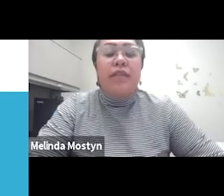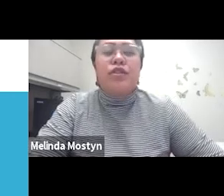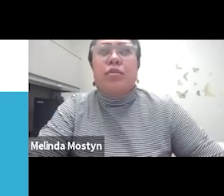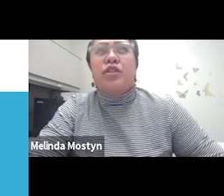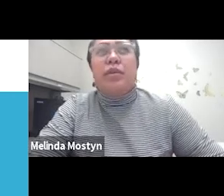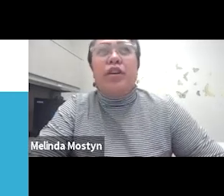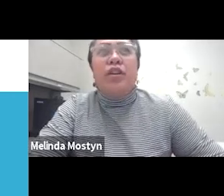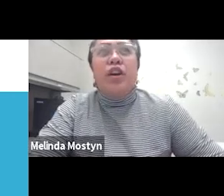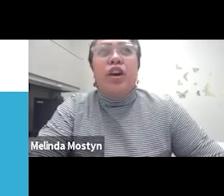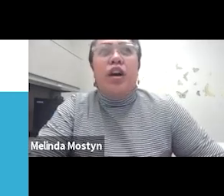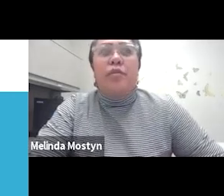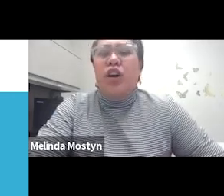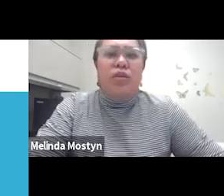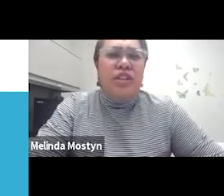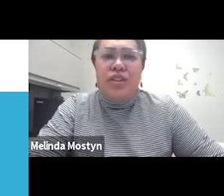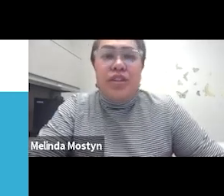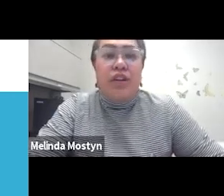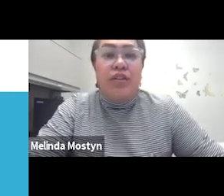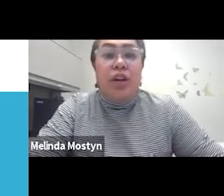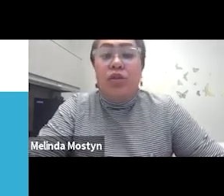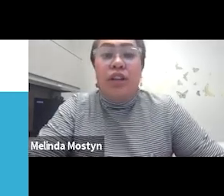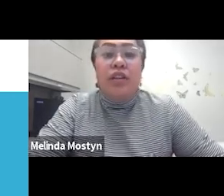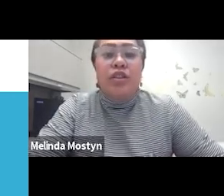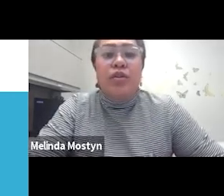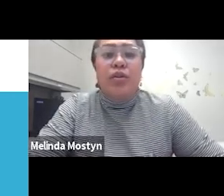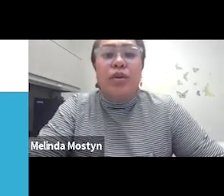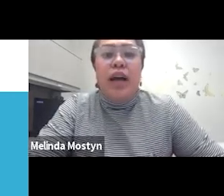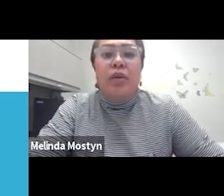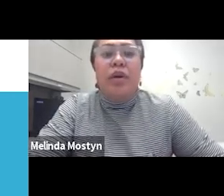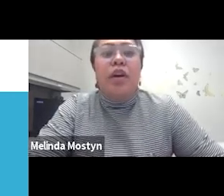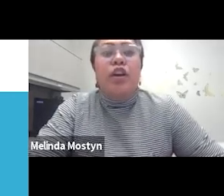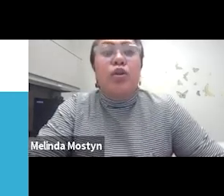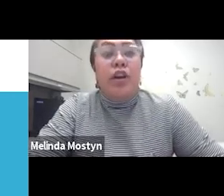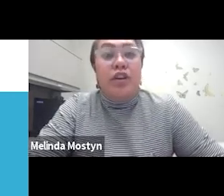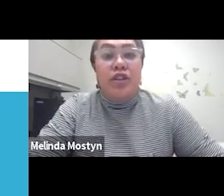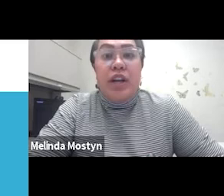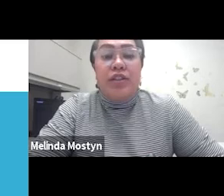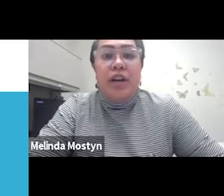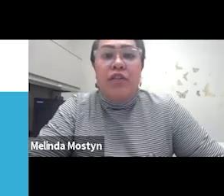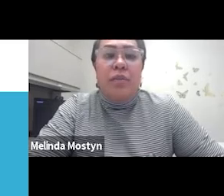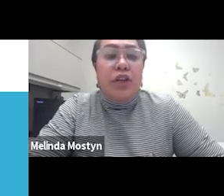I love so much about all the research that you do, not only to help you better understand yourself,